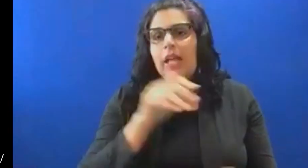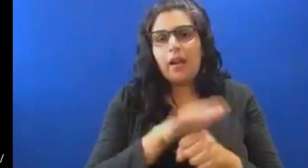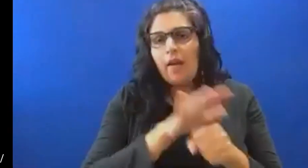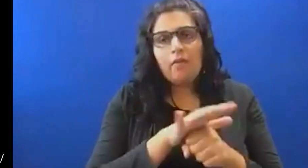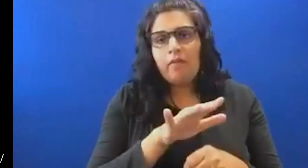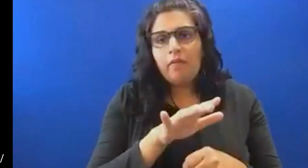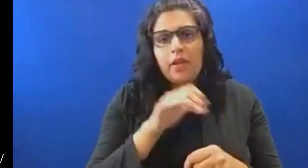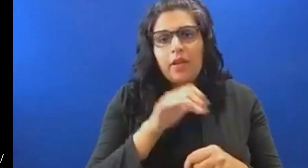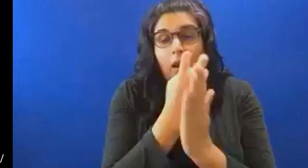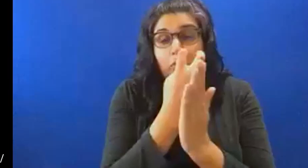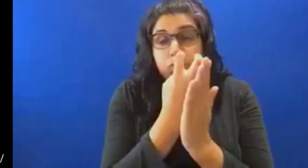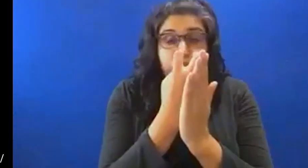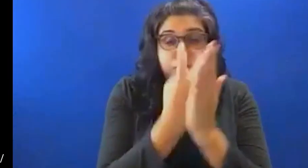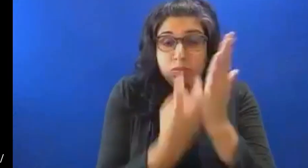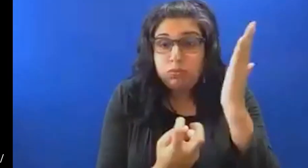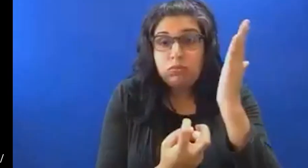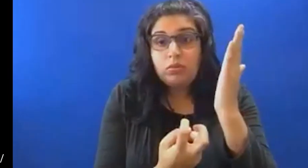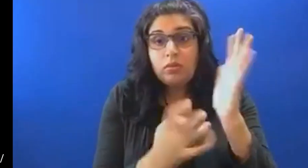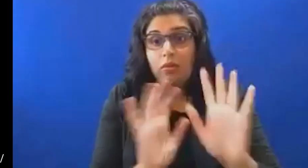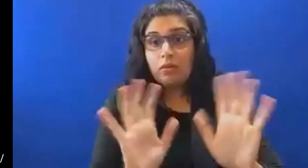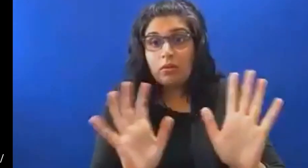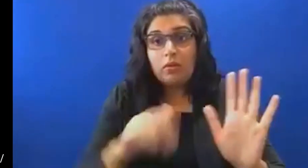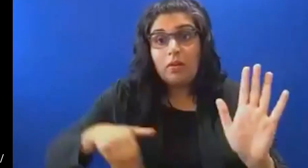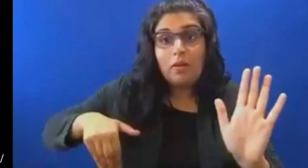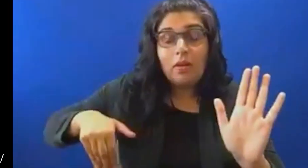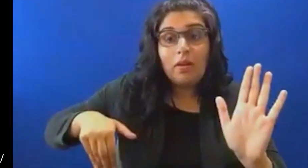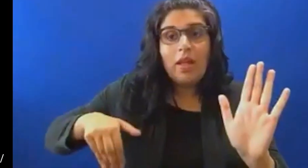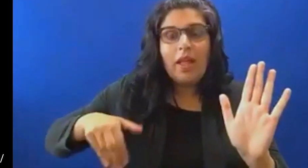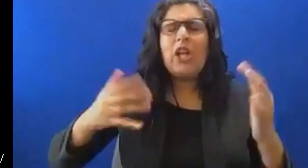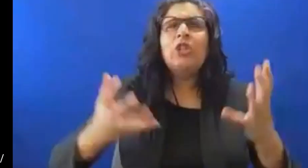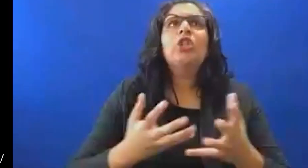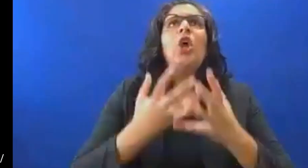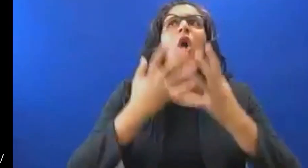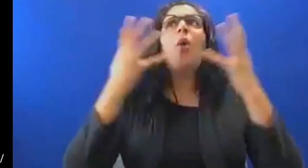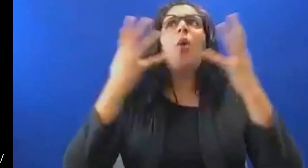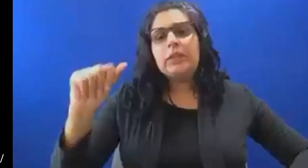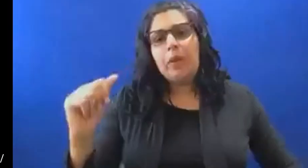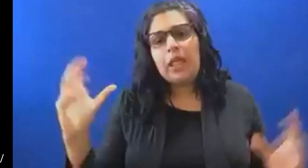enough into the fact that there's so much of disability missing entirely from media representation.